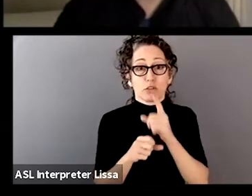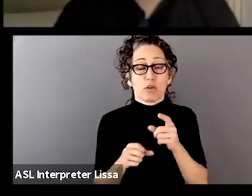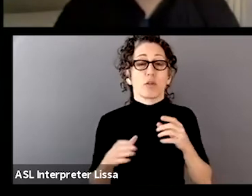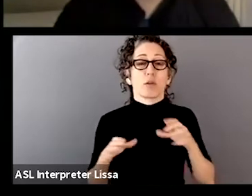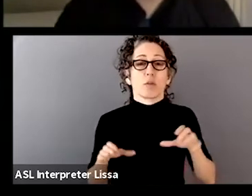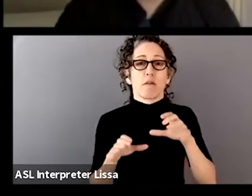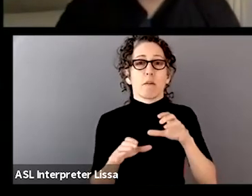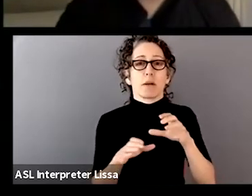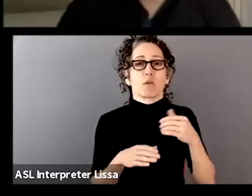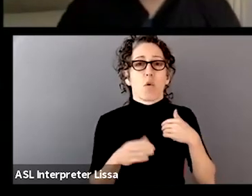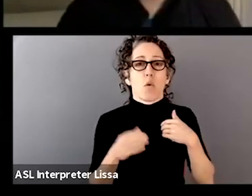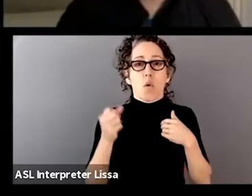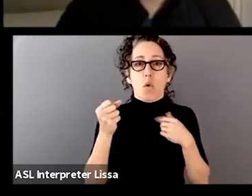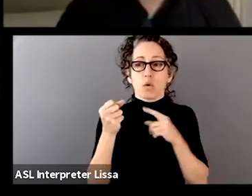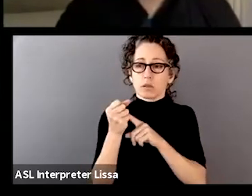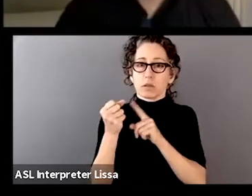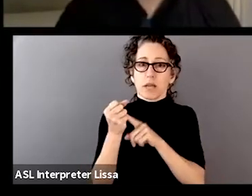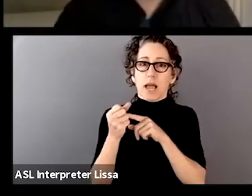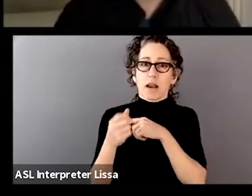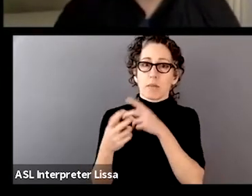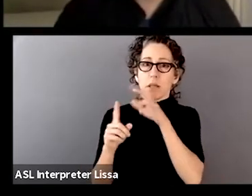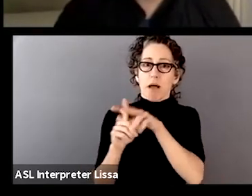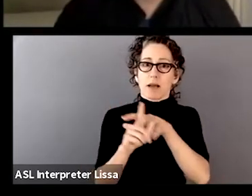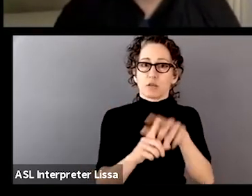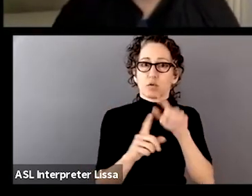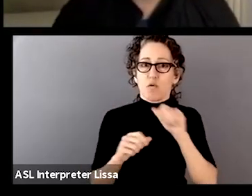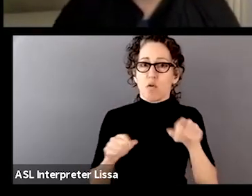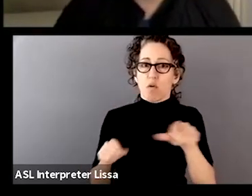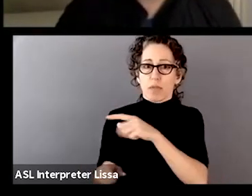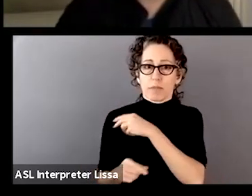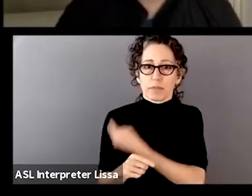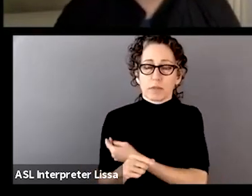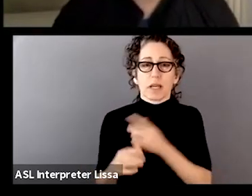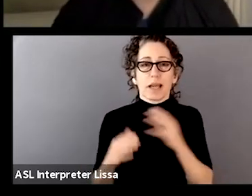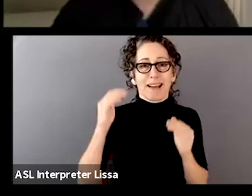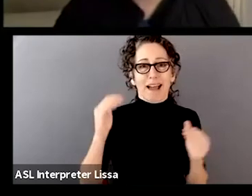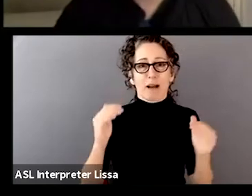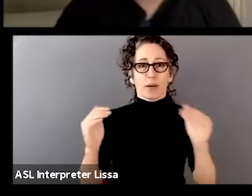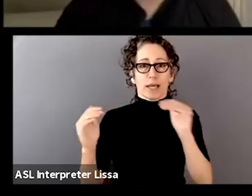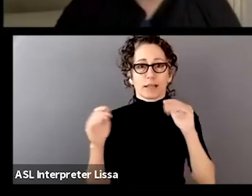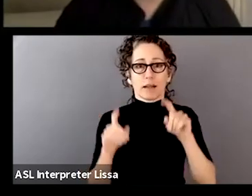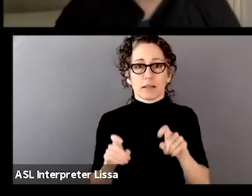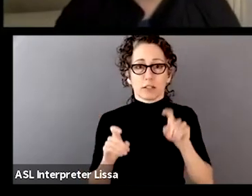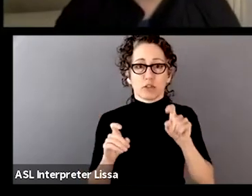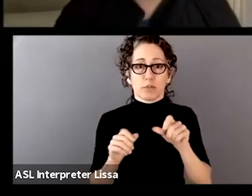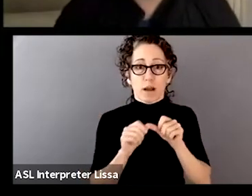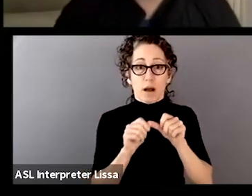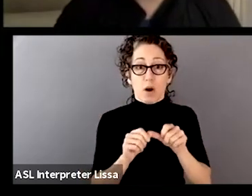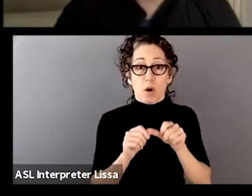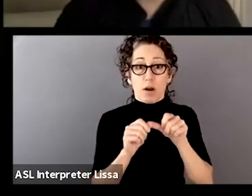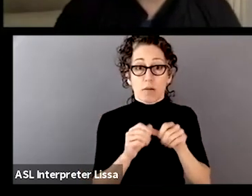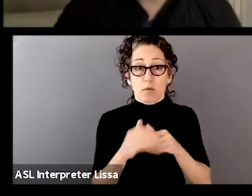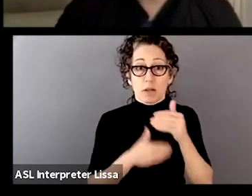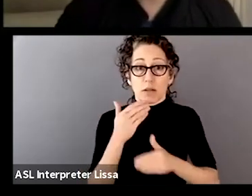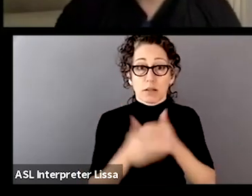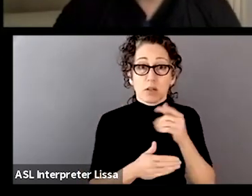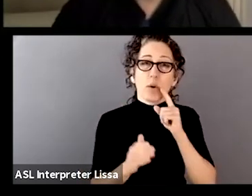patient demographics. And moreover we want this equity testing to be an ongoing process that we monitor continuously during model development.